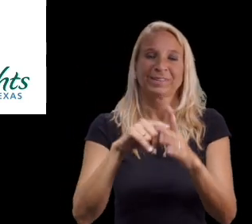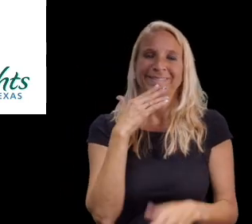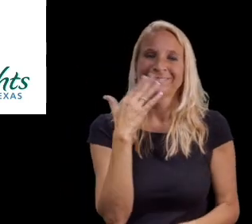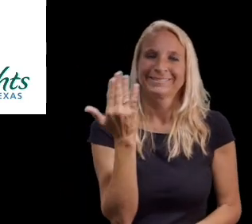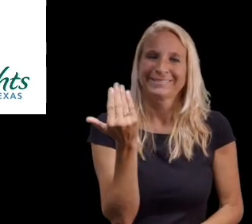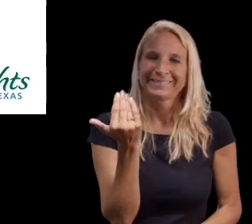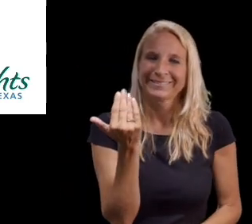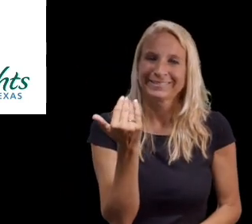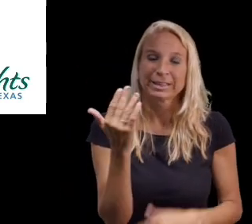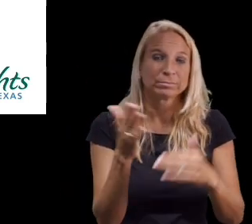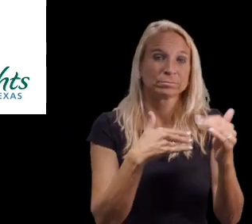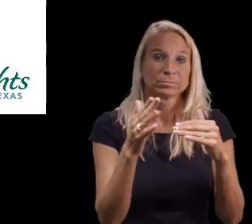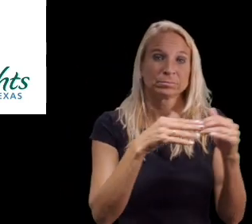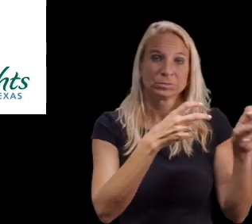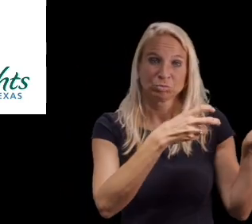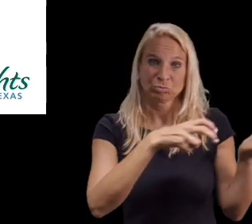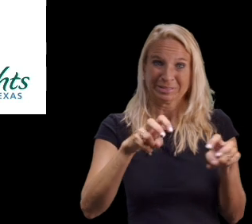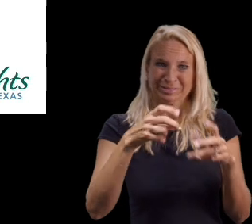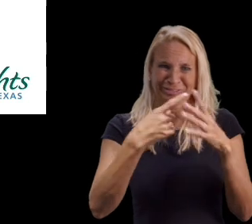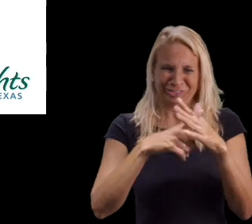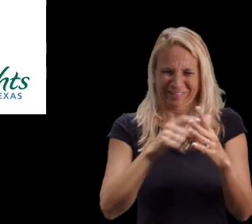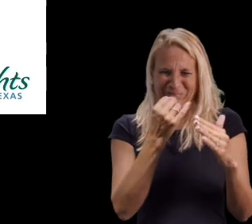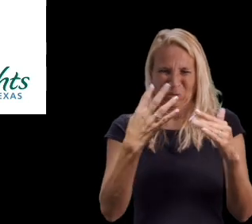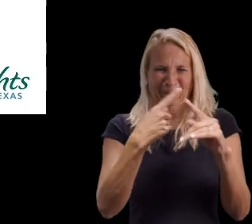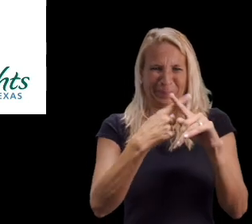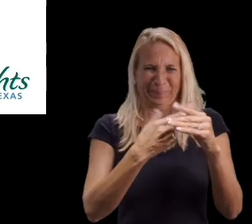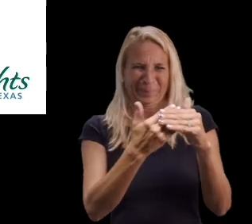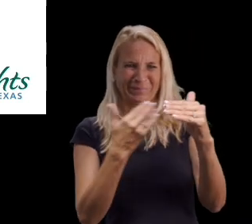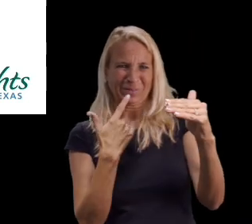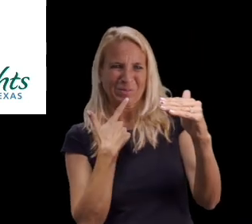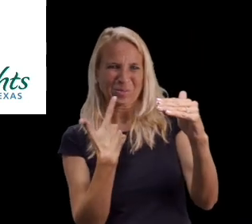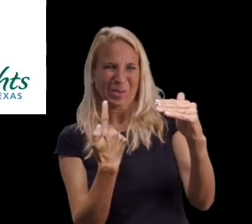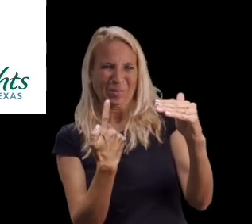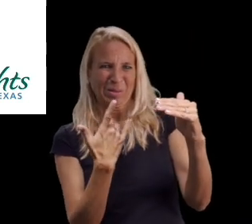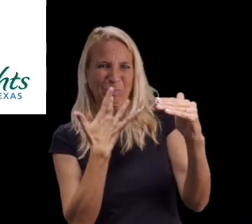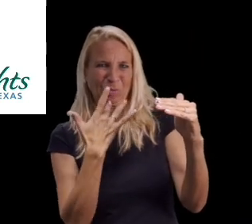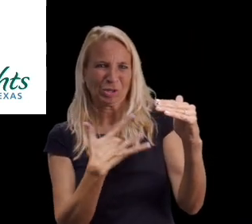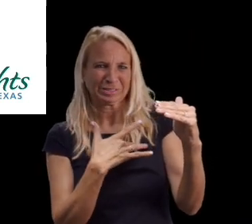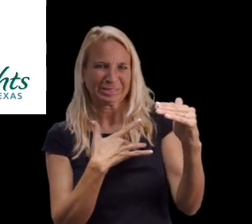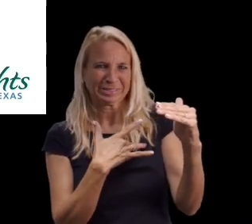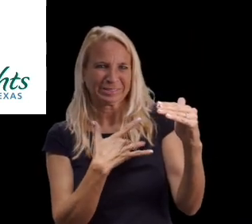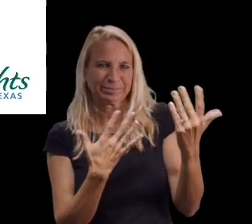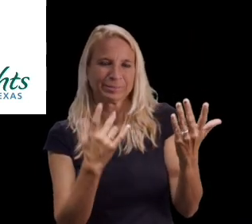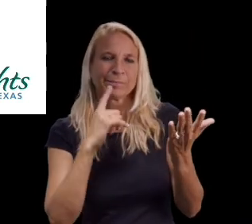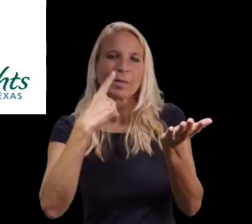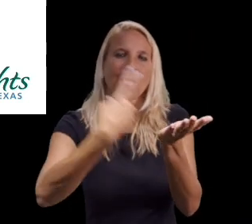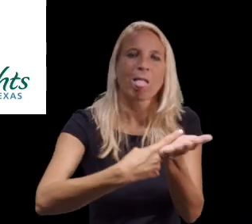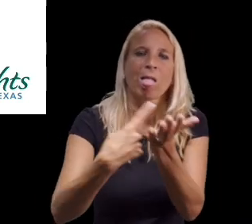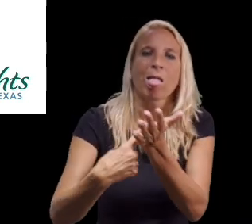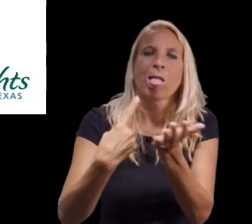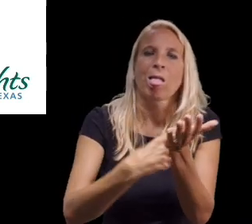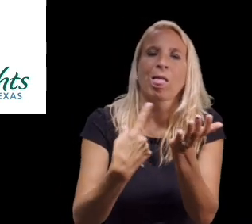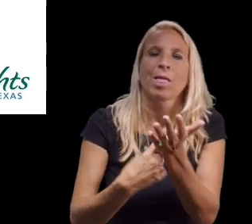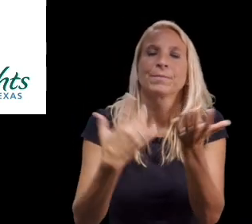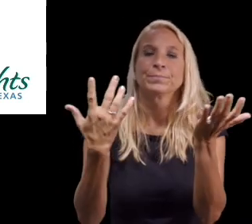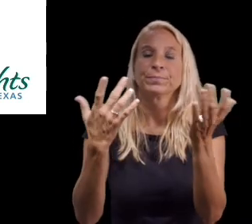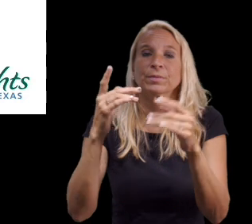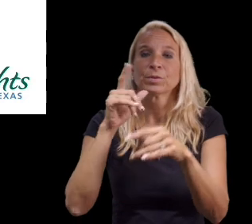Although transition occurs a few months prior to the 21st birthday, there's discussion on guardianships